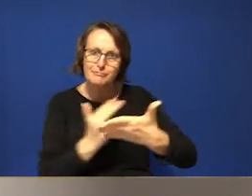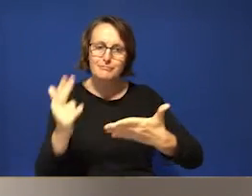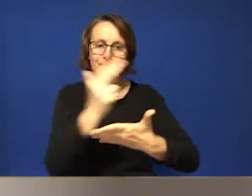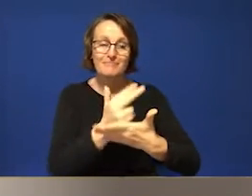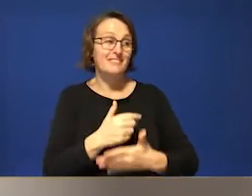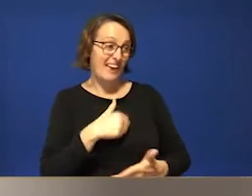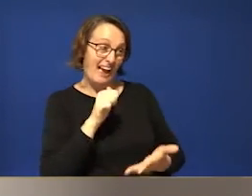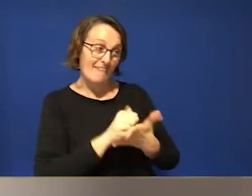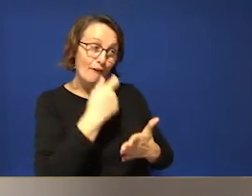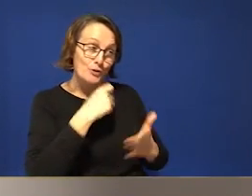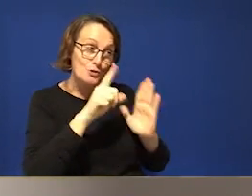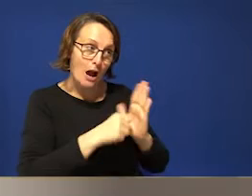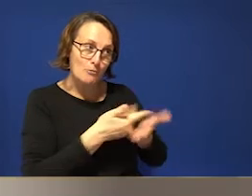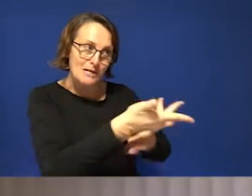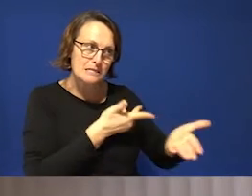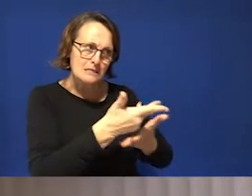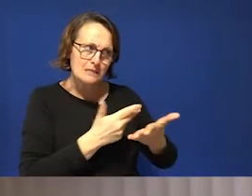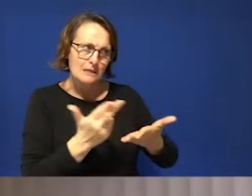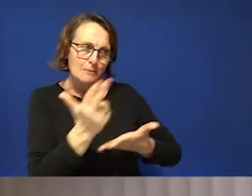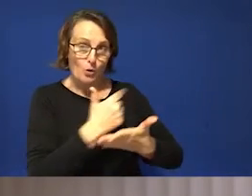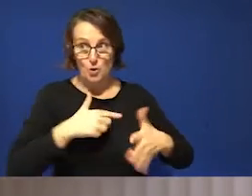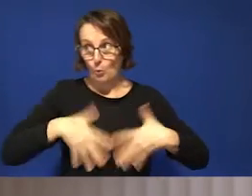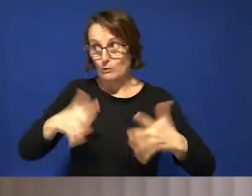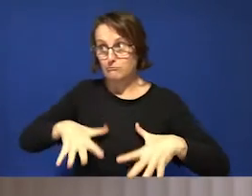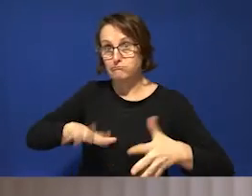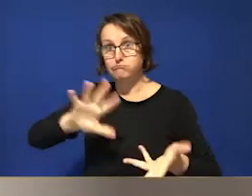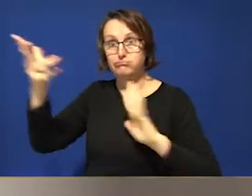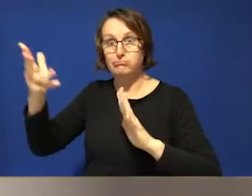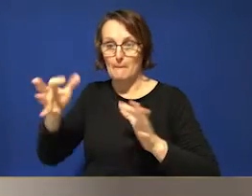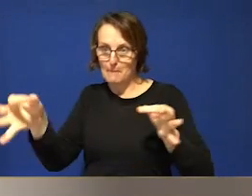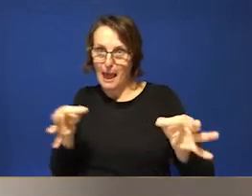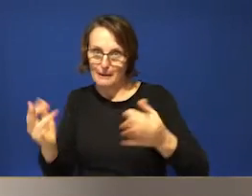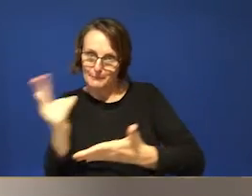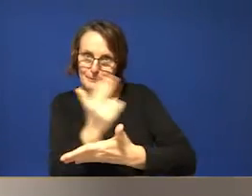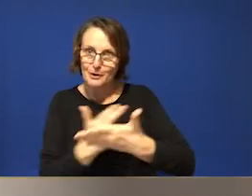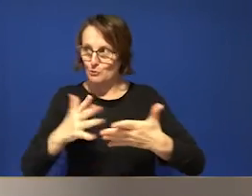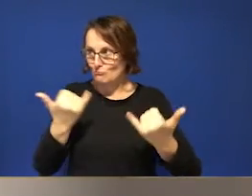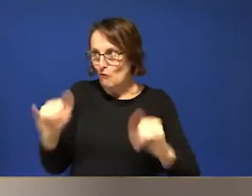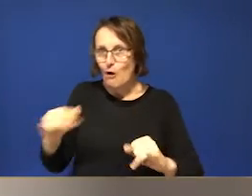just so there were a few moments when, well, we don't want to miss this up, but on the other hand